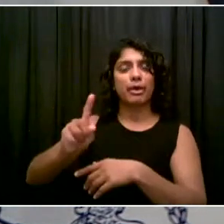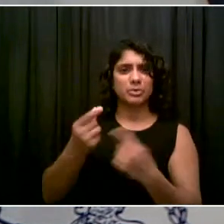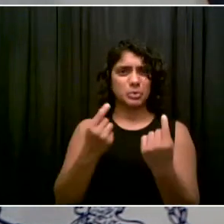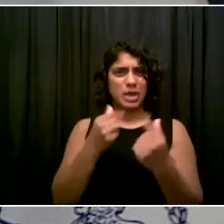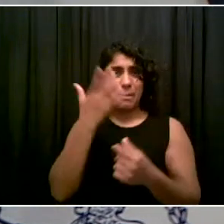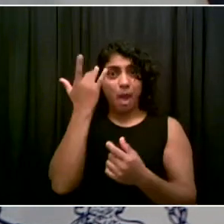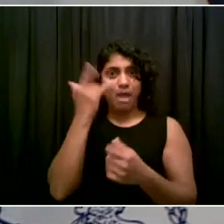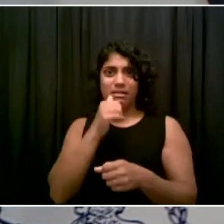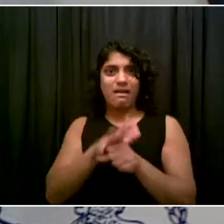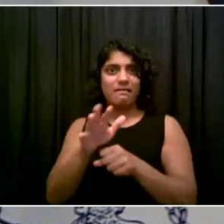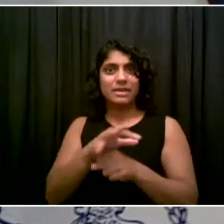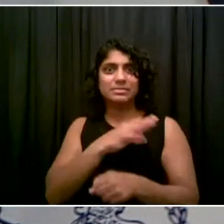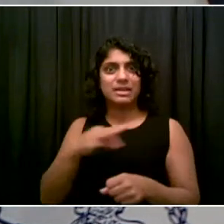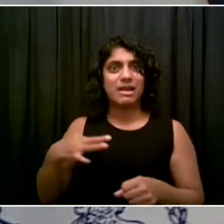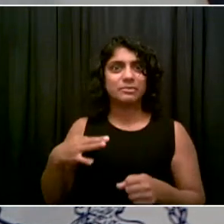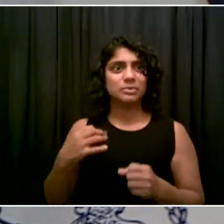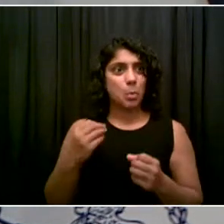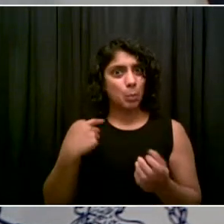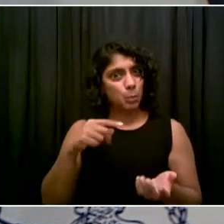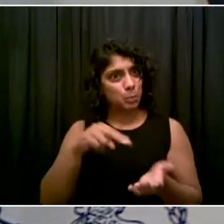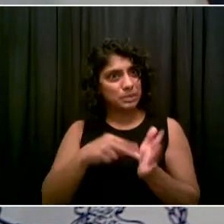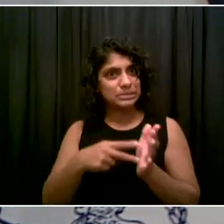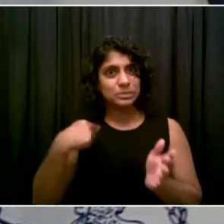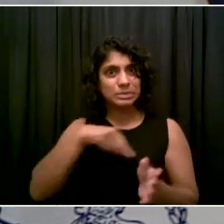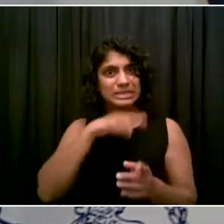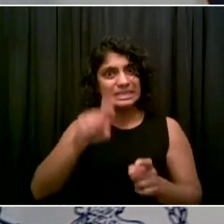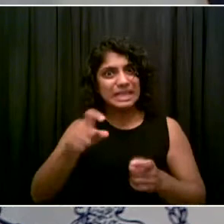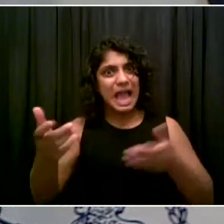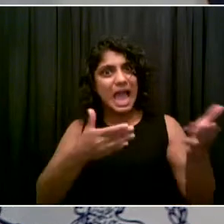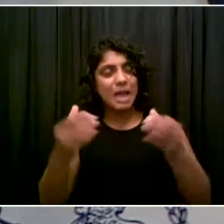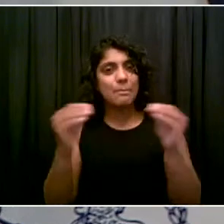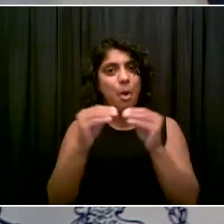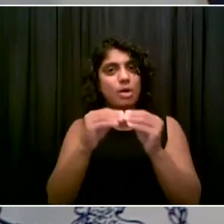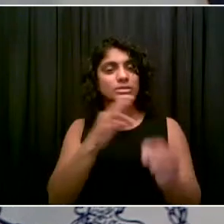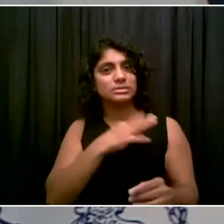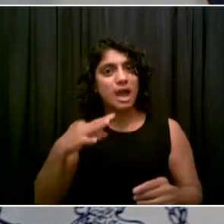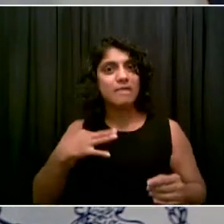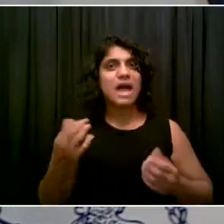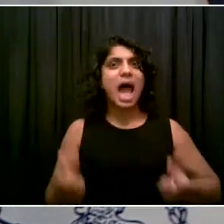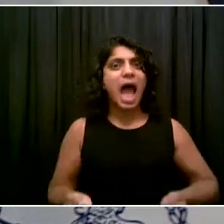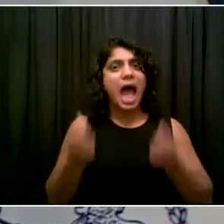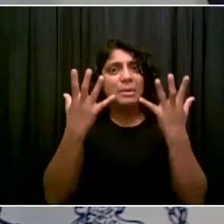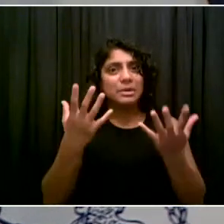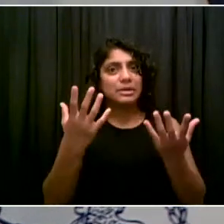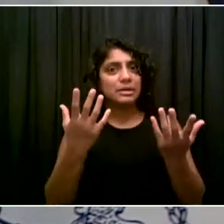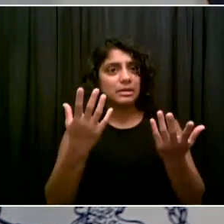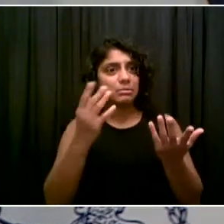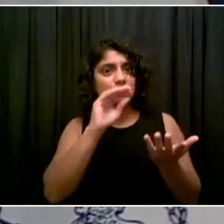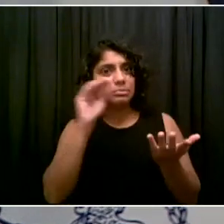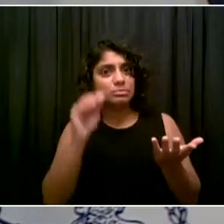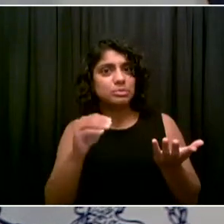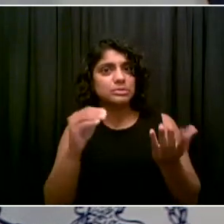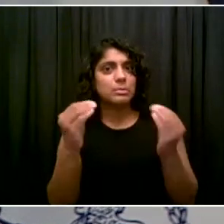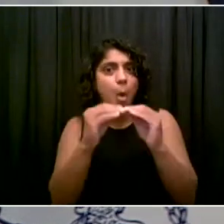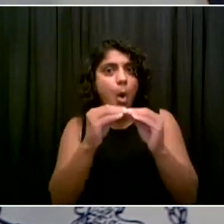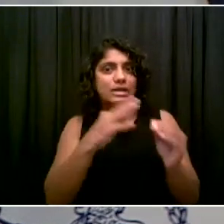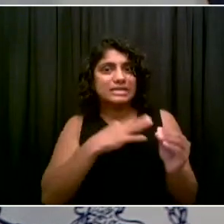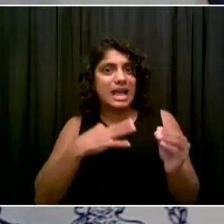AND THEY WERE CONTRACTED FOR IN SOME CASES. WHAT IS BEING